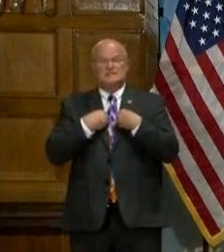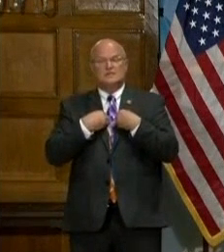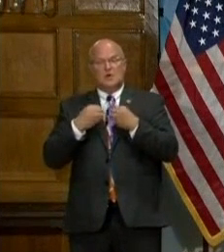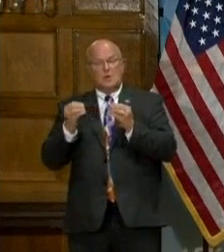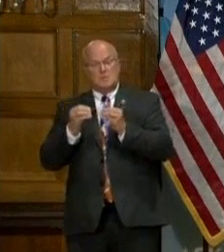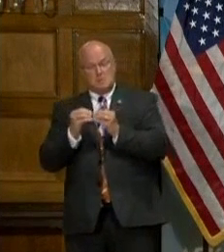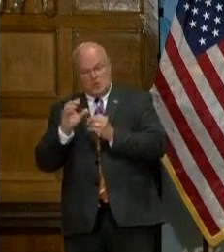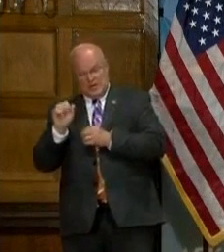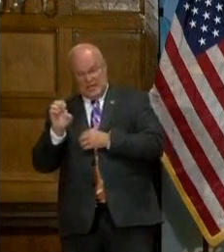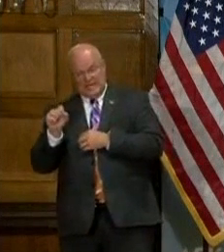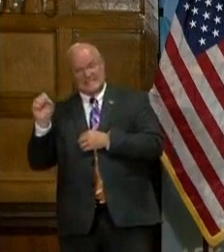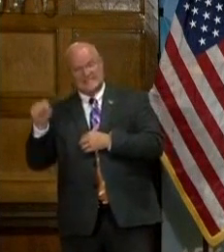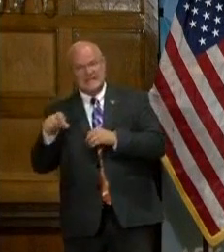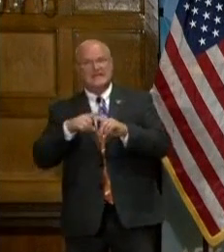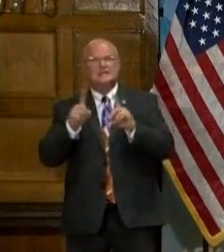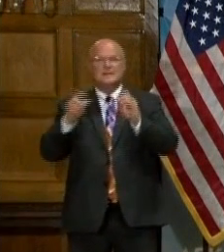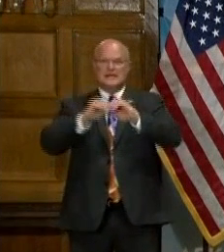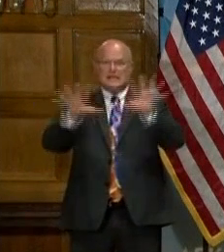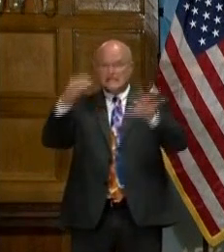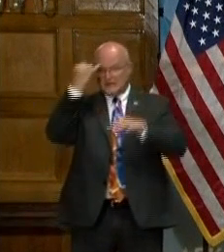WE HAVE BEEN ABLE TO EXPAND